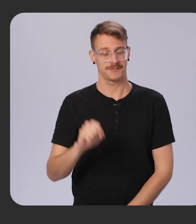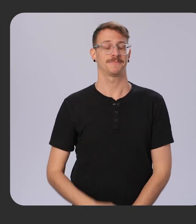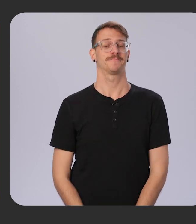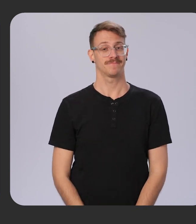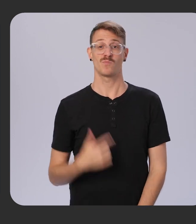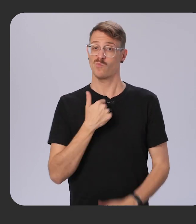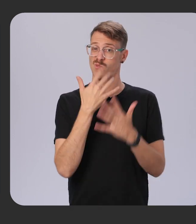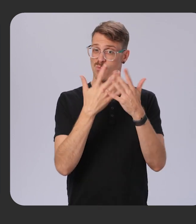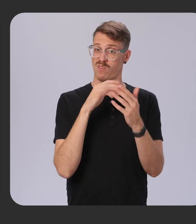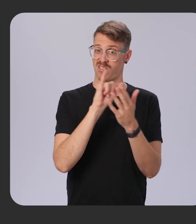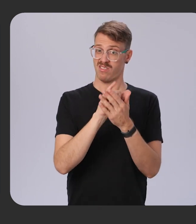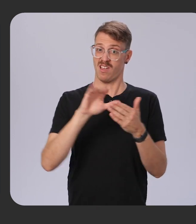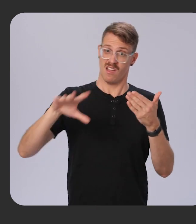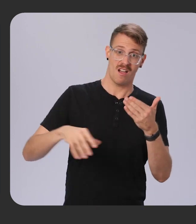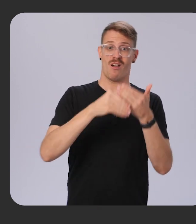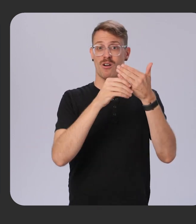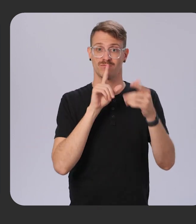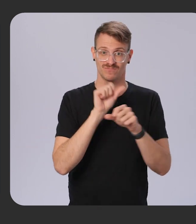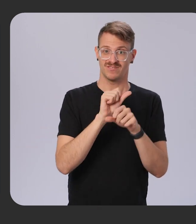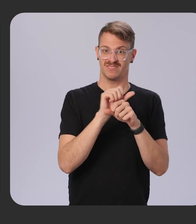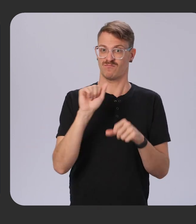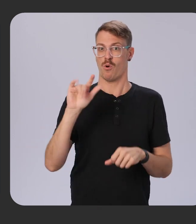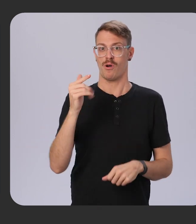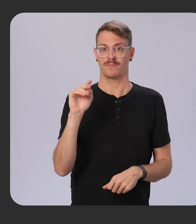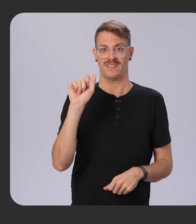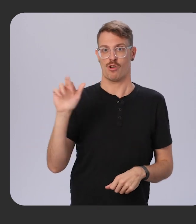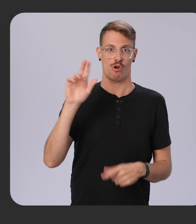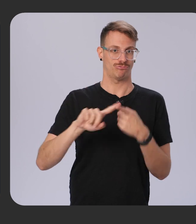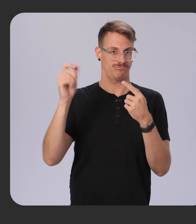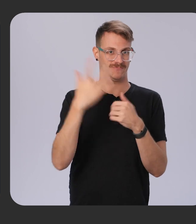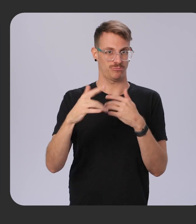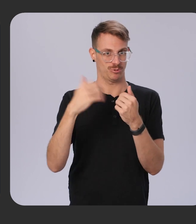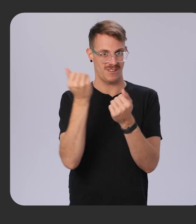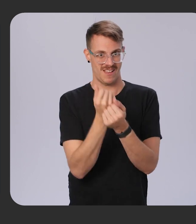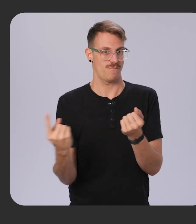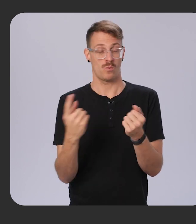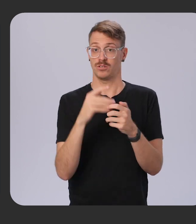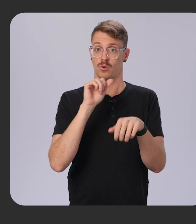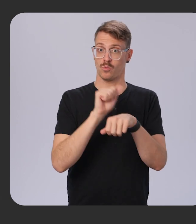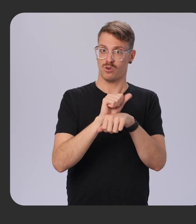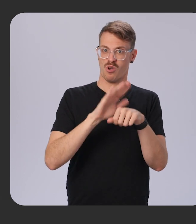We want augmented reality to be available to everyone and work on existing devices.